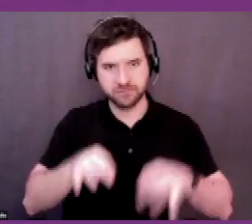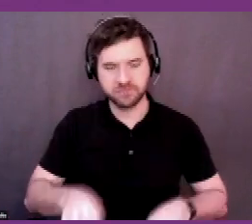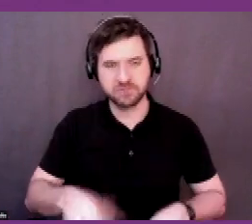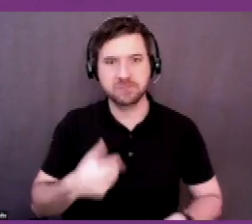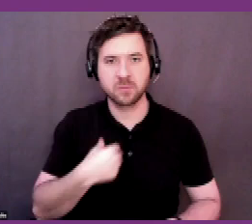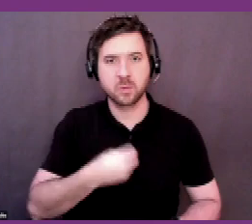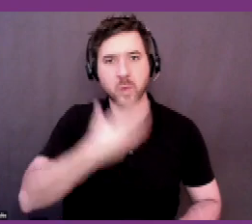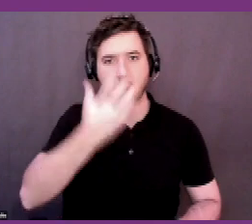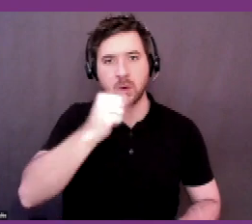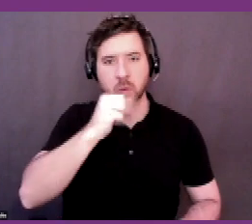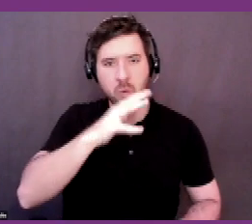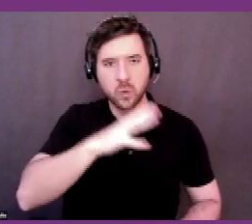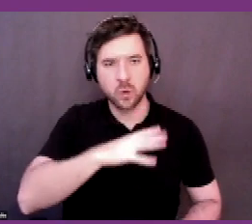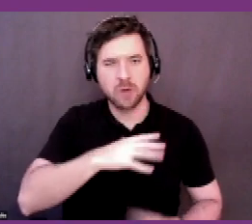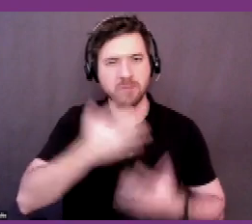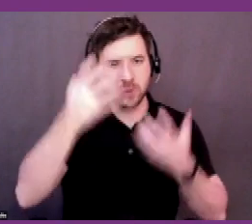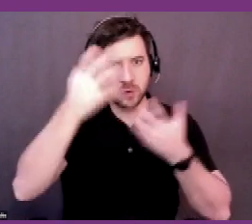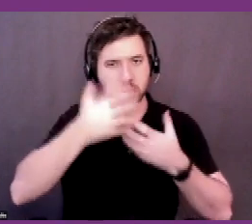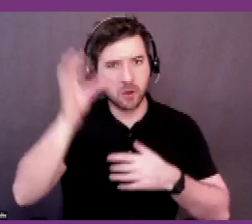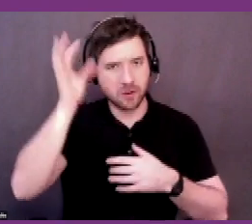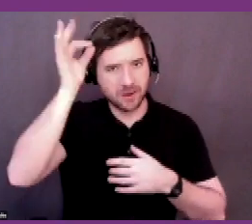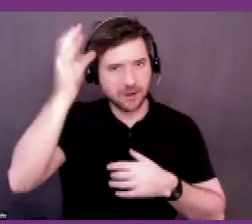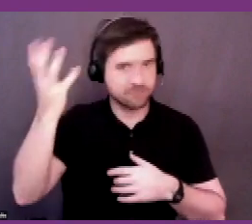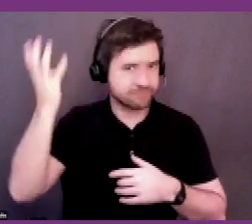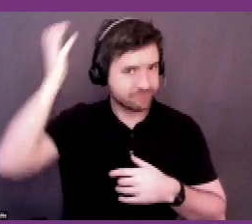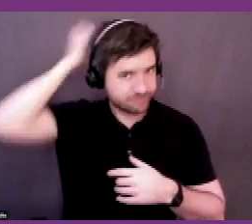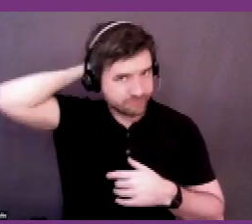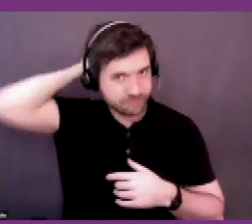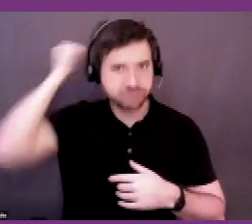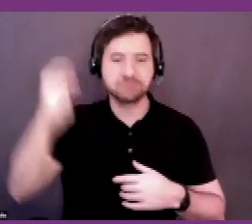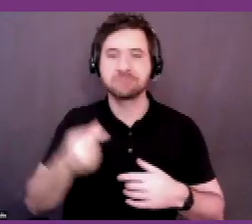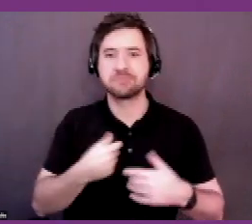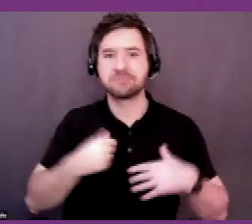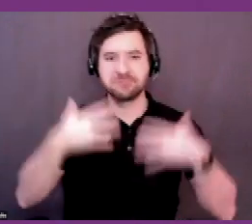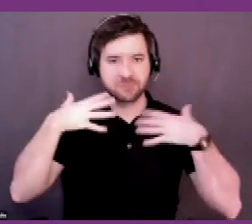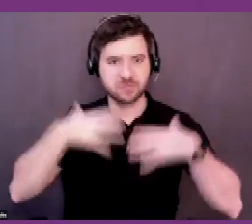pulled back and I'm wearing a gray sweater.